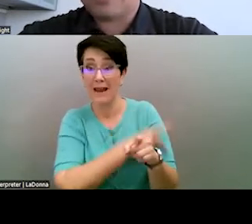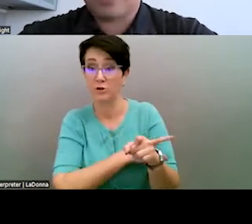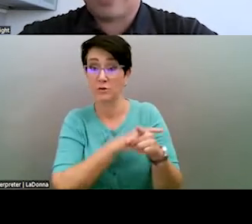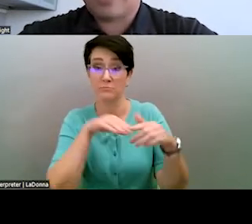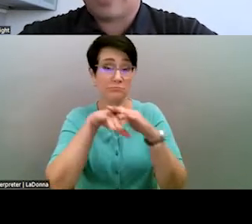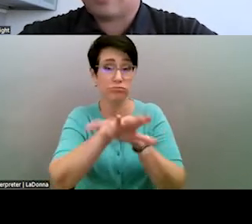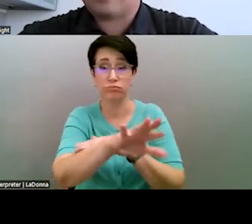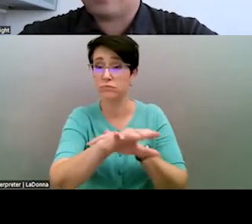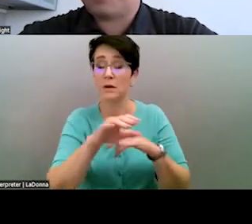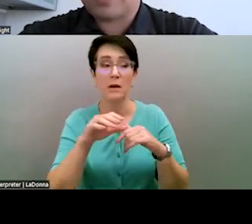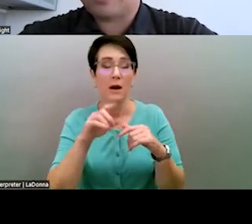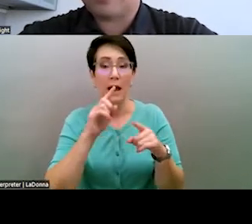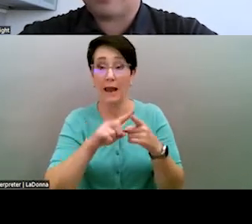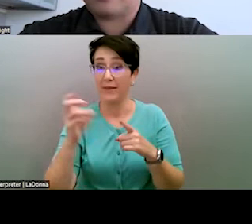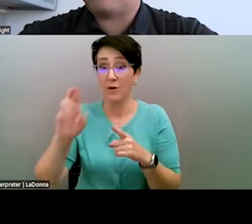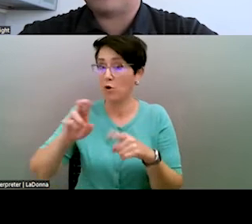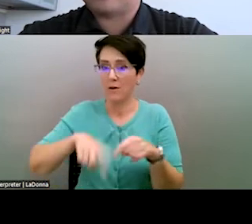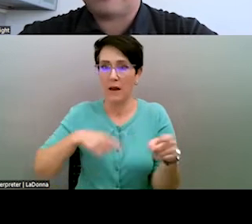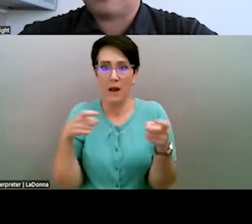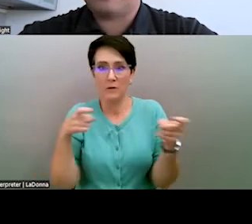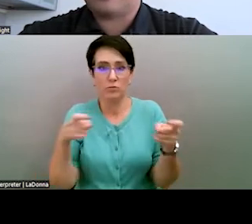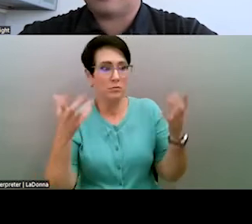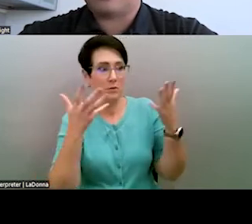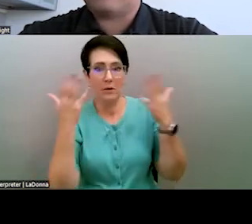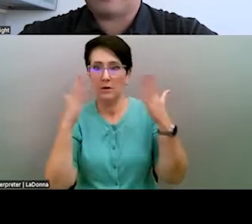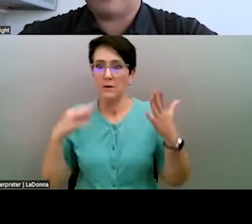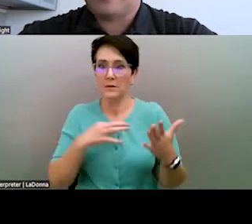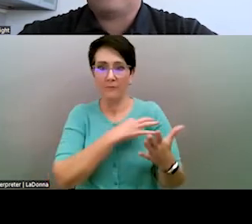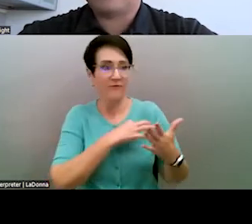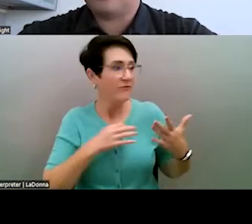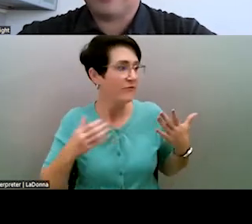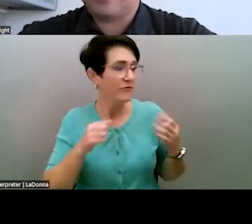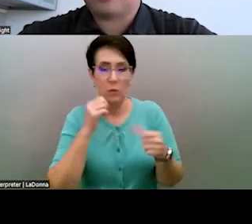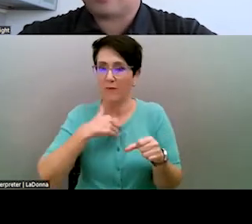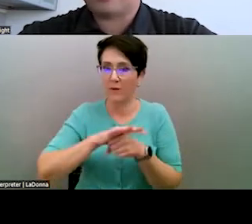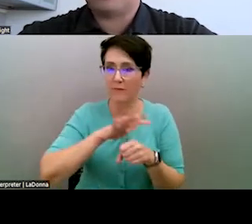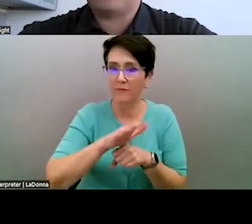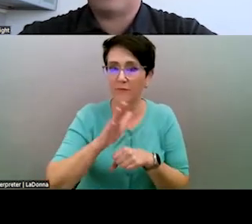THEY CAN'T HANDLE THE PATIENTS. THEY DON'T HAVE THE STAFF, FACILITY STRUCTURES TO DO IT.